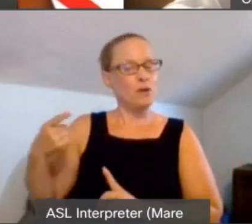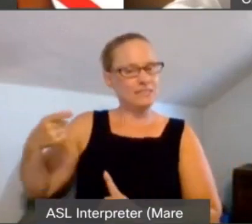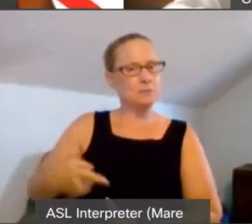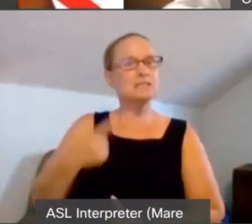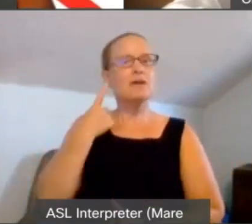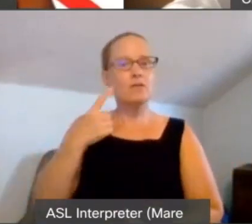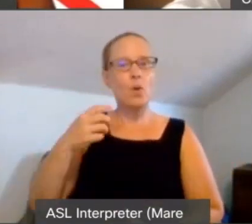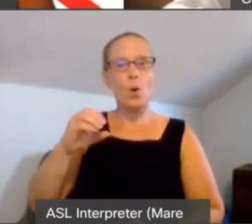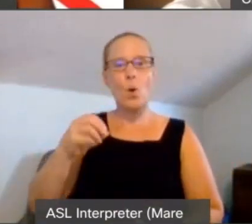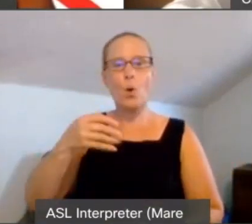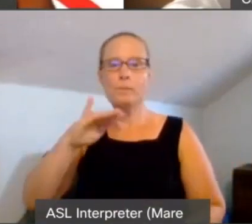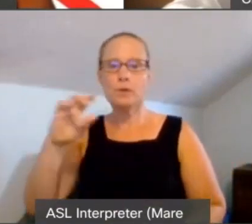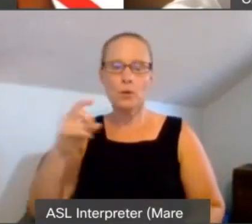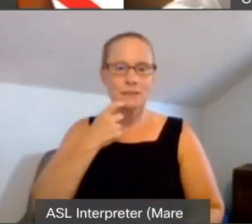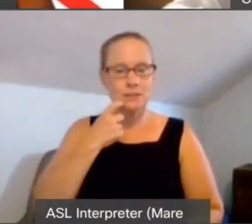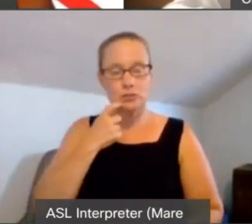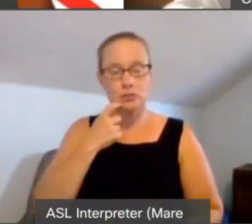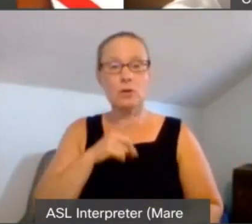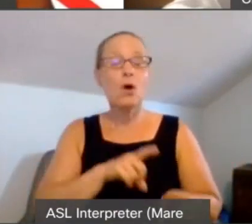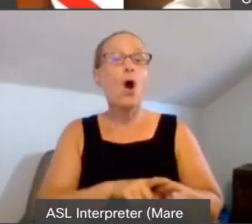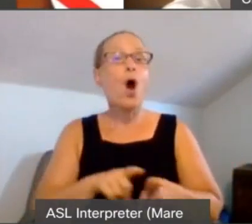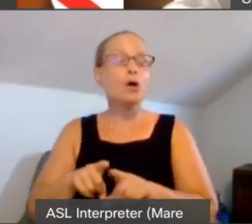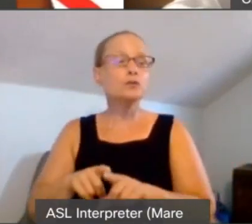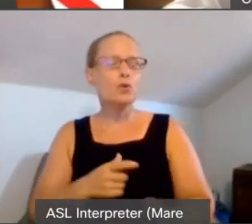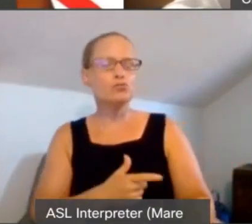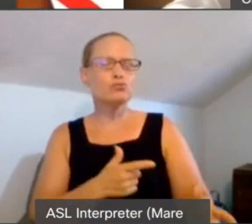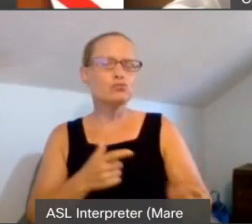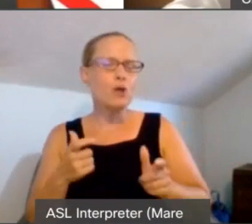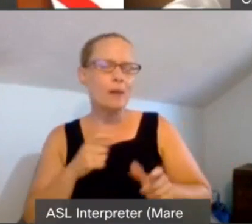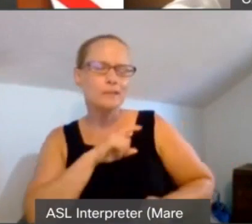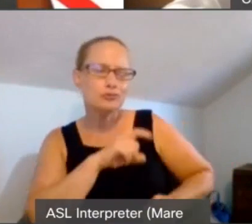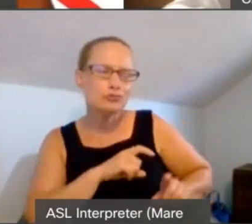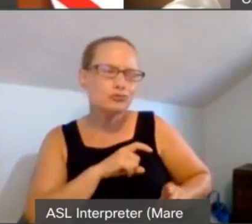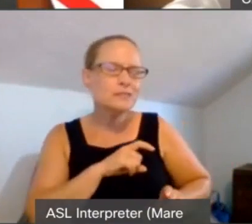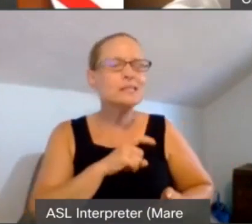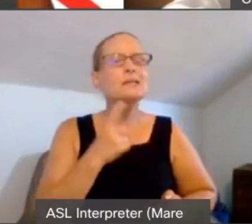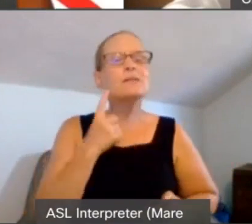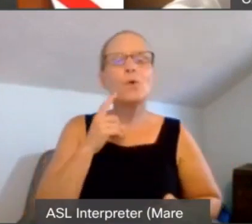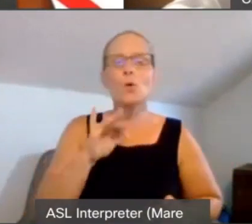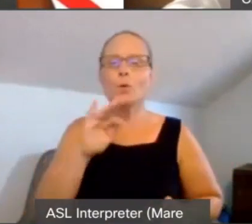There is also a rapid opioid dependence screen, there are tools that measure craving, symptoms